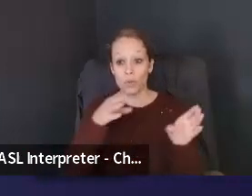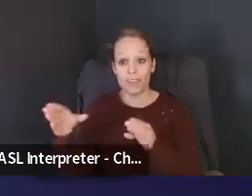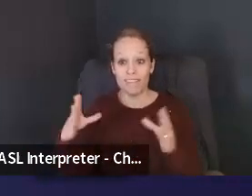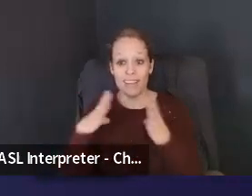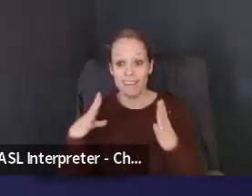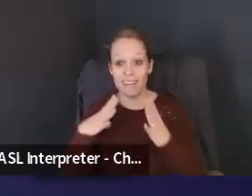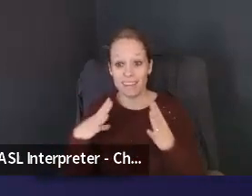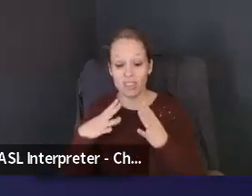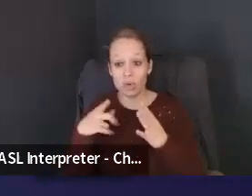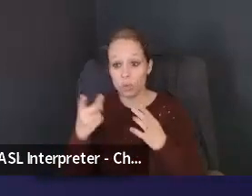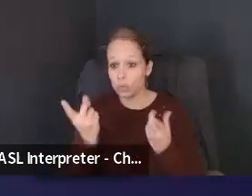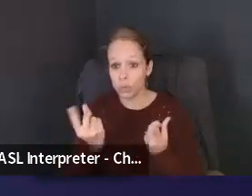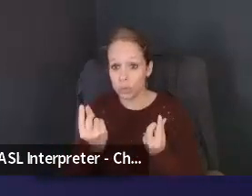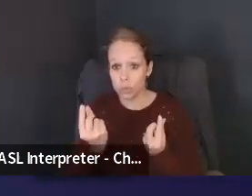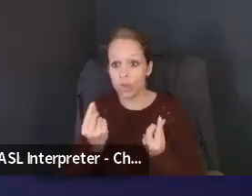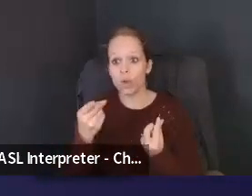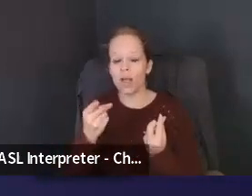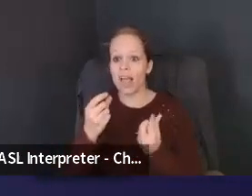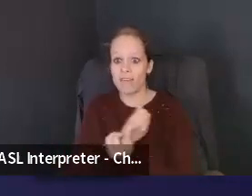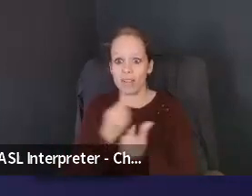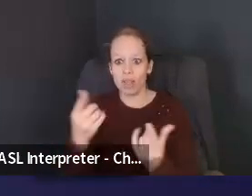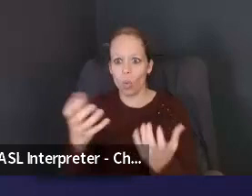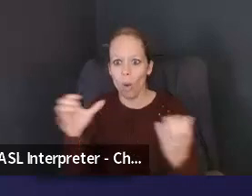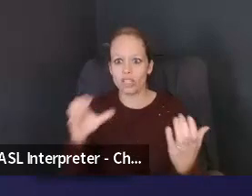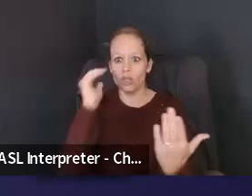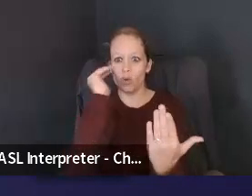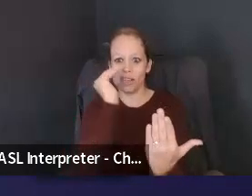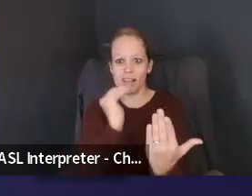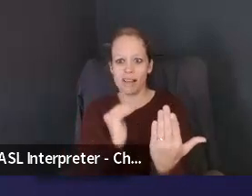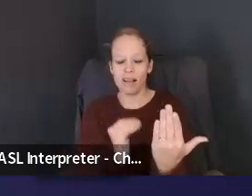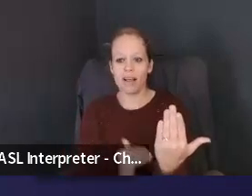look at all the things that you want to do and you try to fit it all into to your three or four or